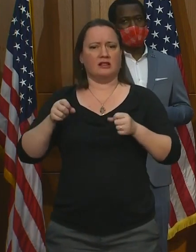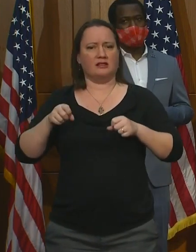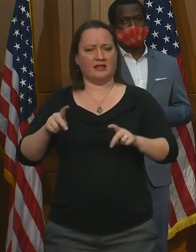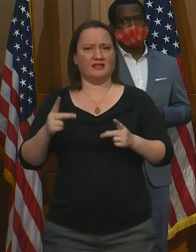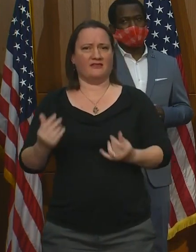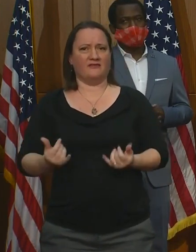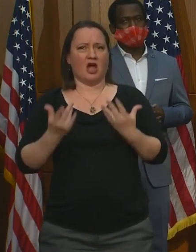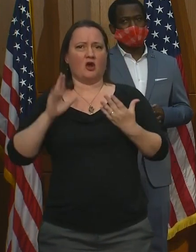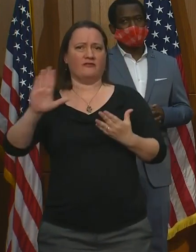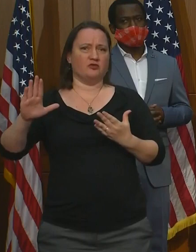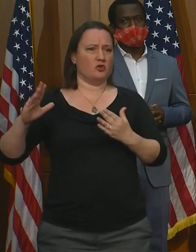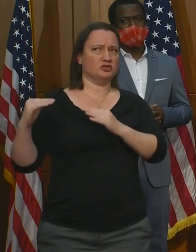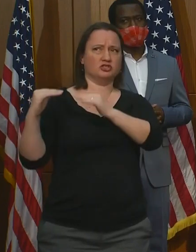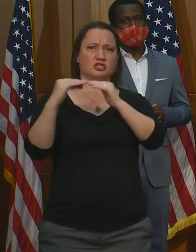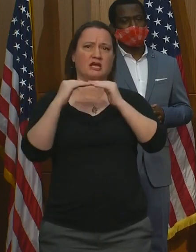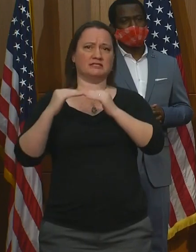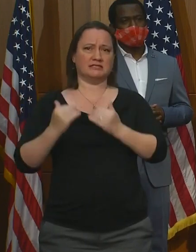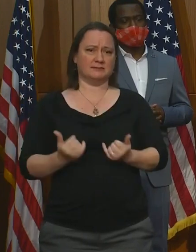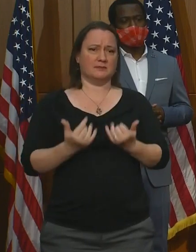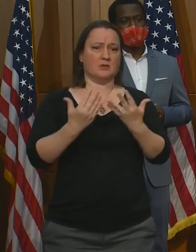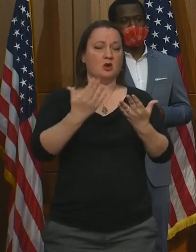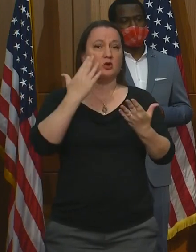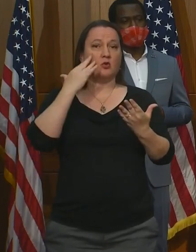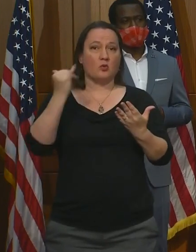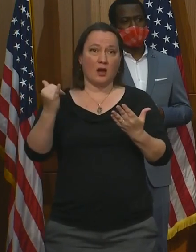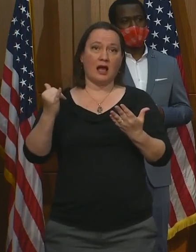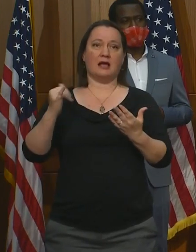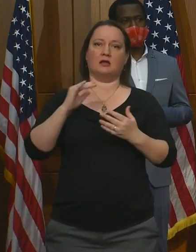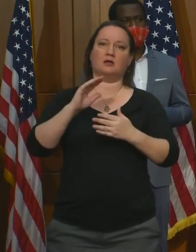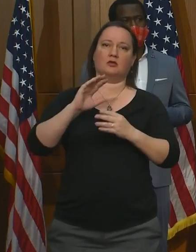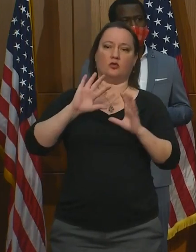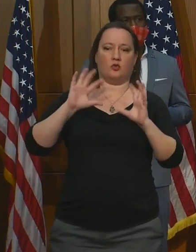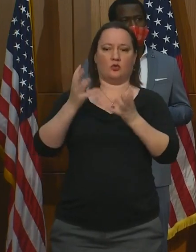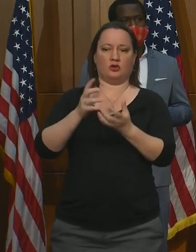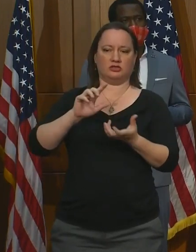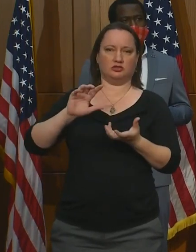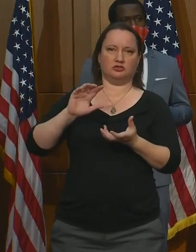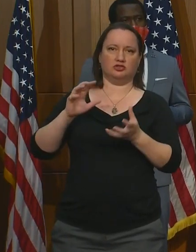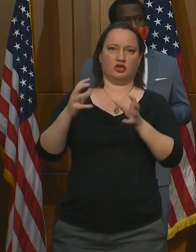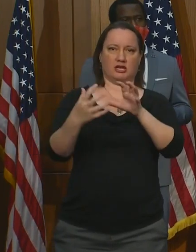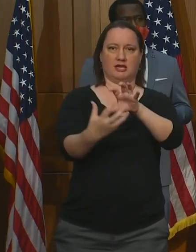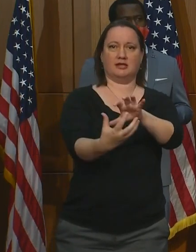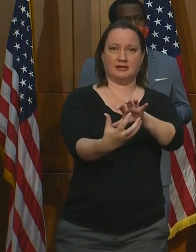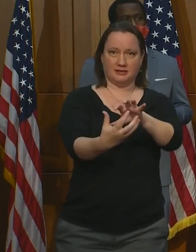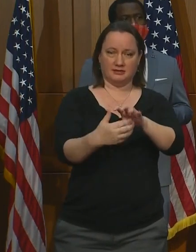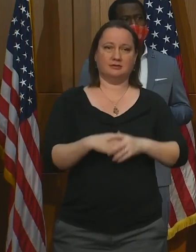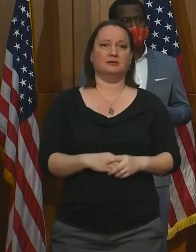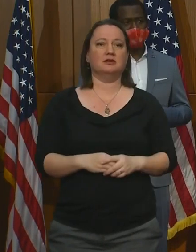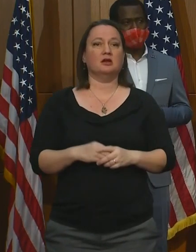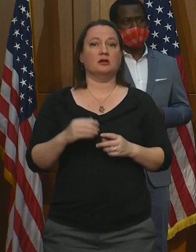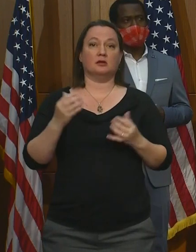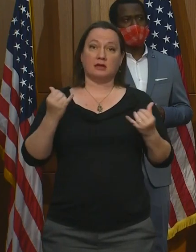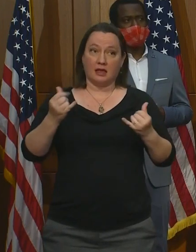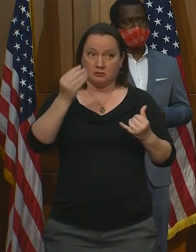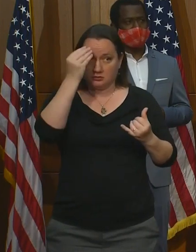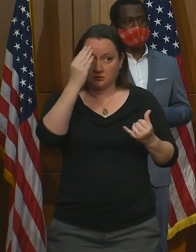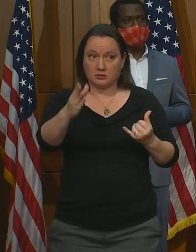OF YOUR JUSTICE BURN FOR THE WORLD IS ABOUT TO TURN FRIENDS THE WORLD MAY BE BURNING AND THE WORLD IS ABOUT TO TURN